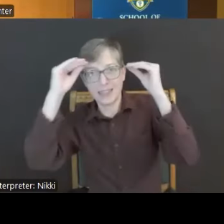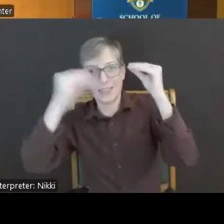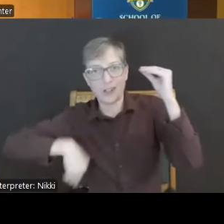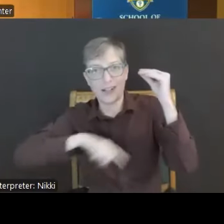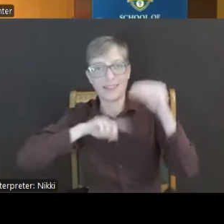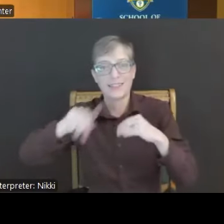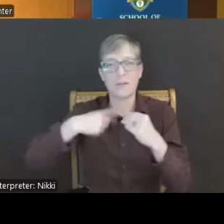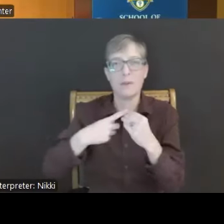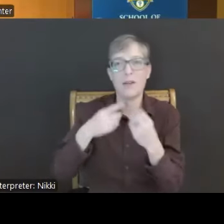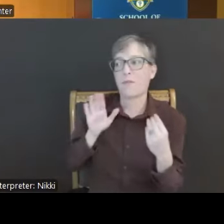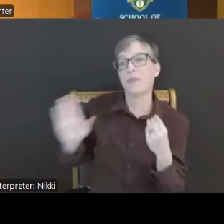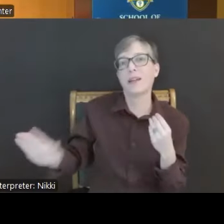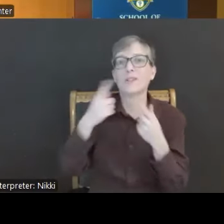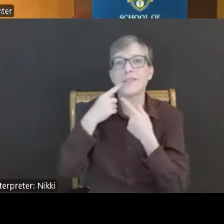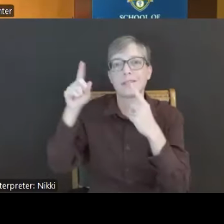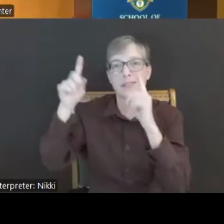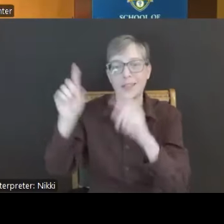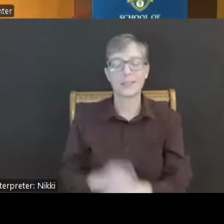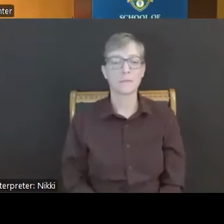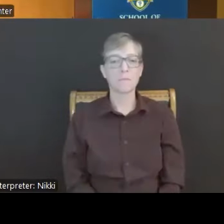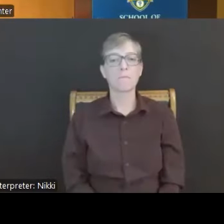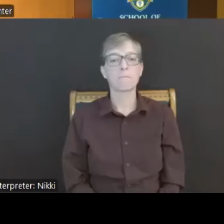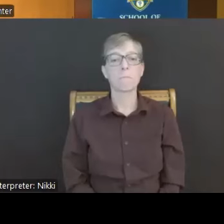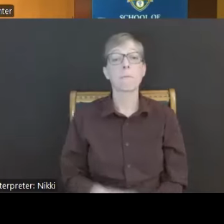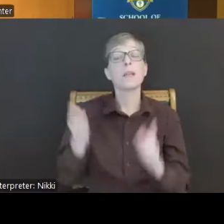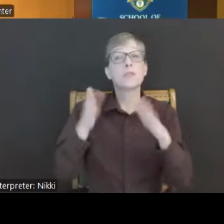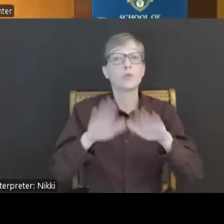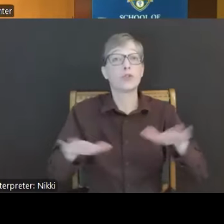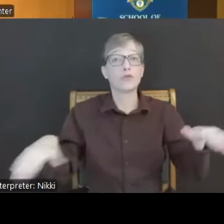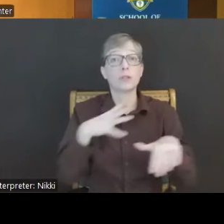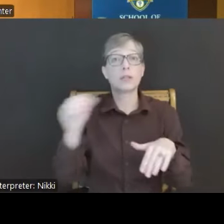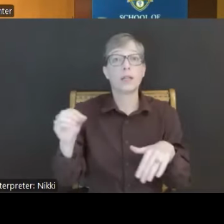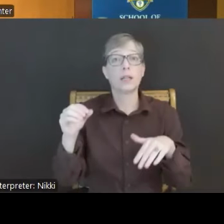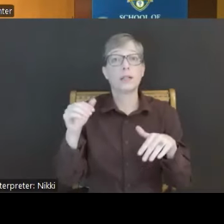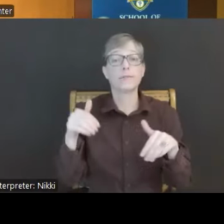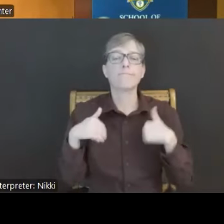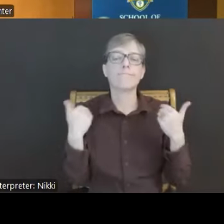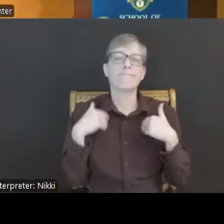successful so this is the children and Adolescence group over on South Avenue and I hear some whoop